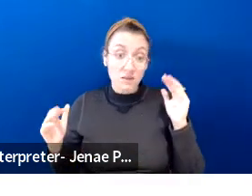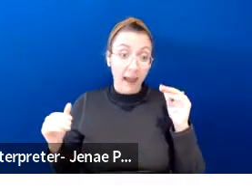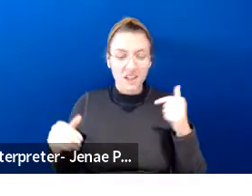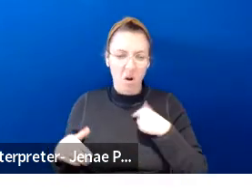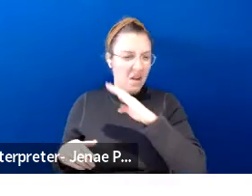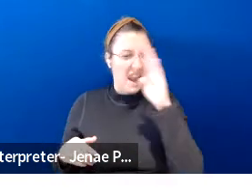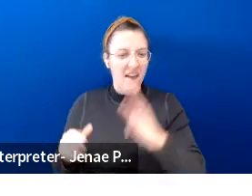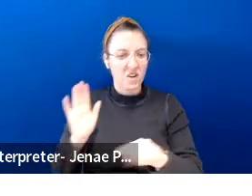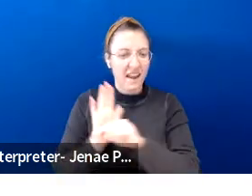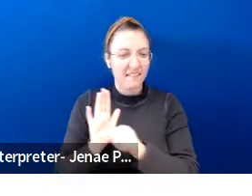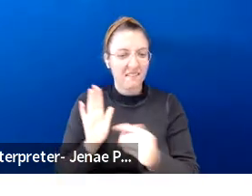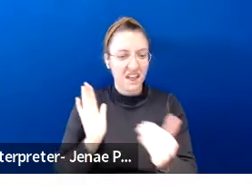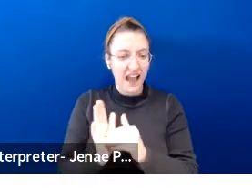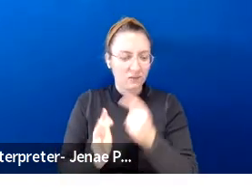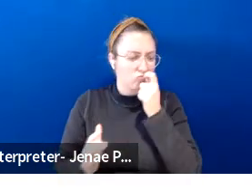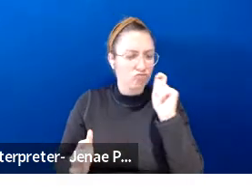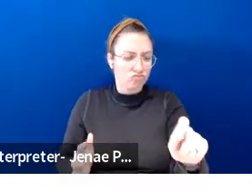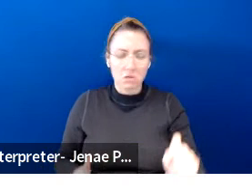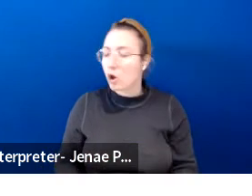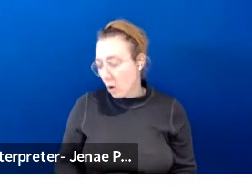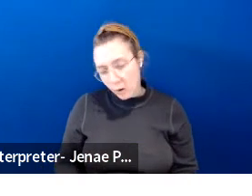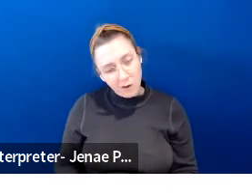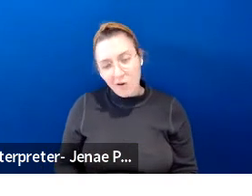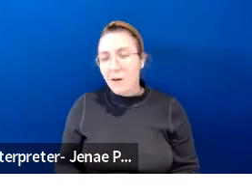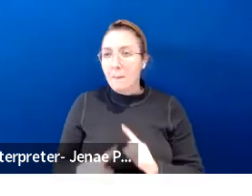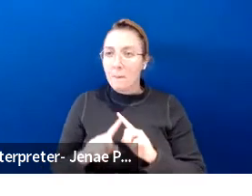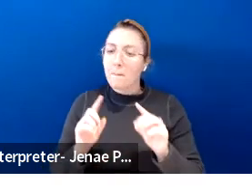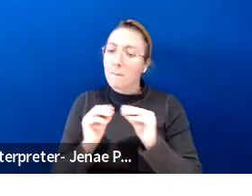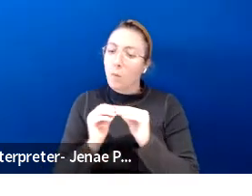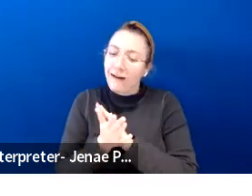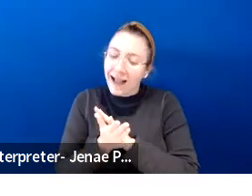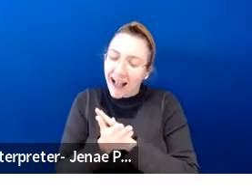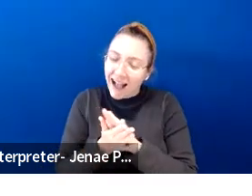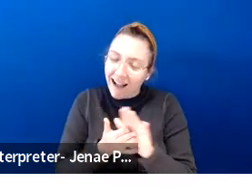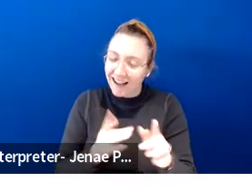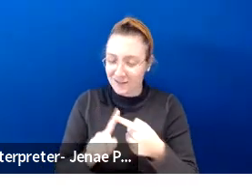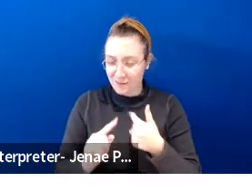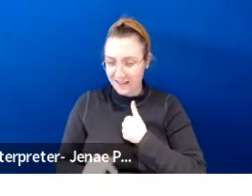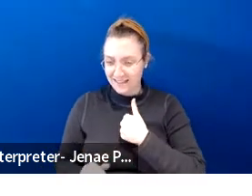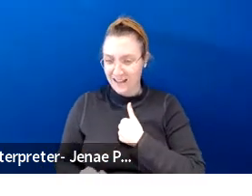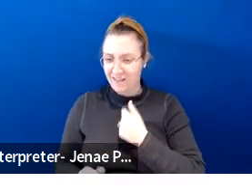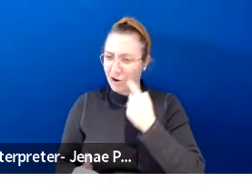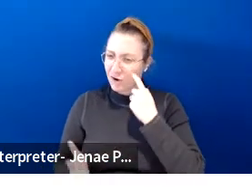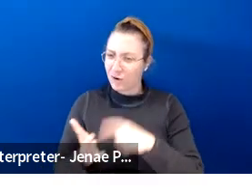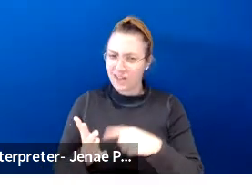but we can start to be kinder to ourselves in that and noticing Oh, I'm really saying I can't do this.